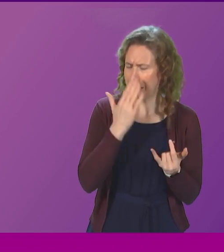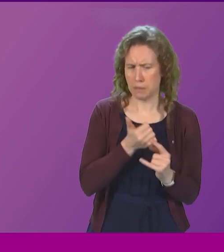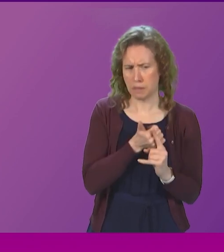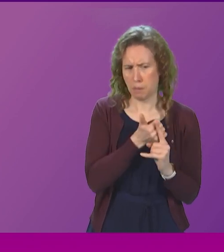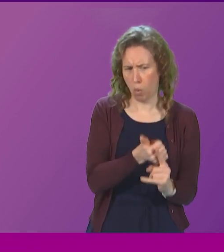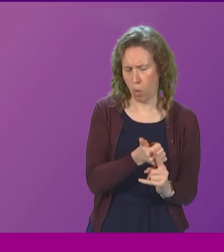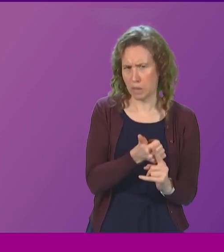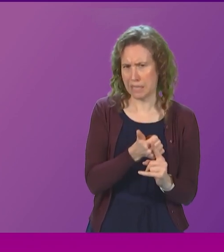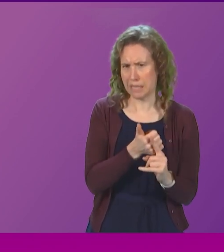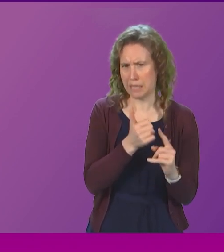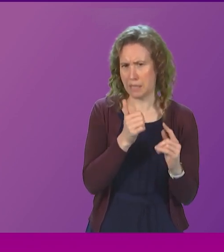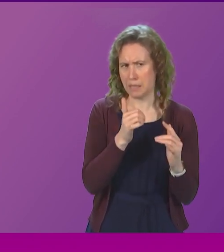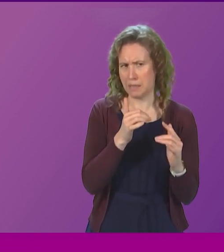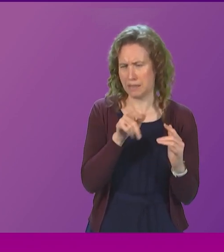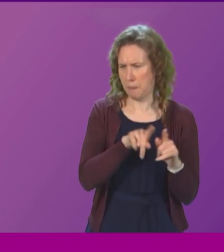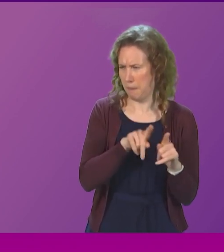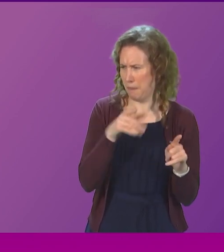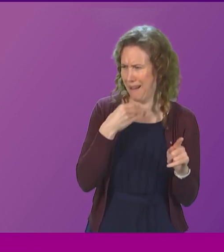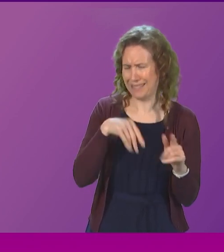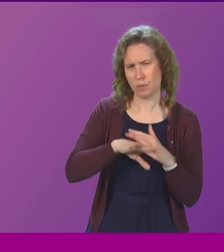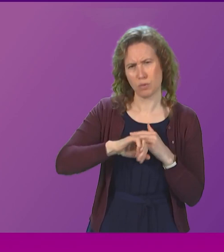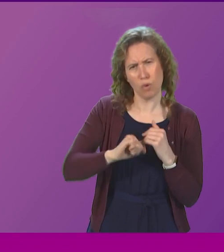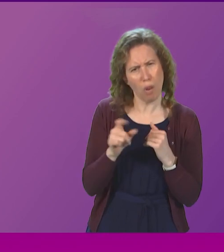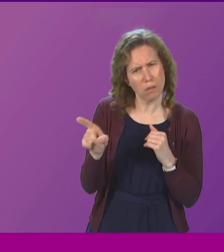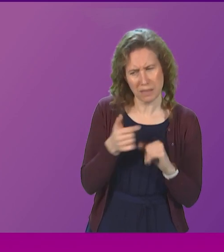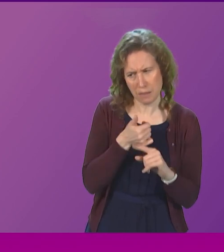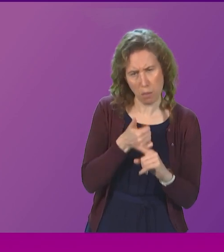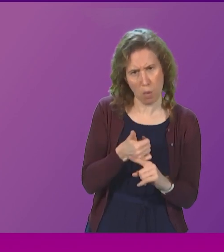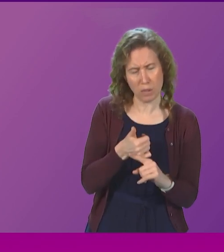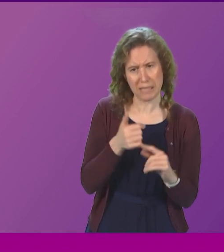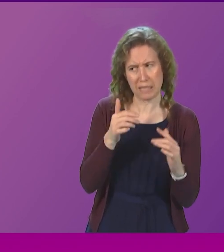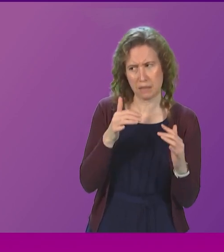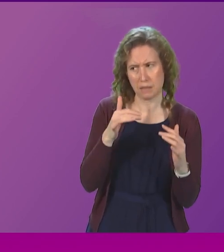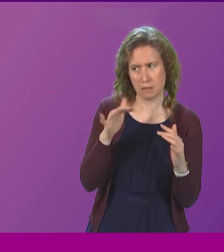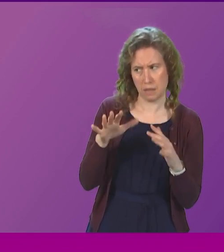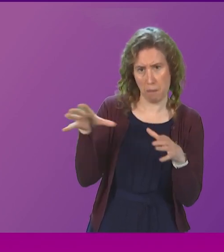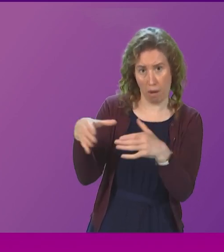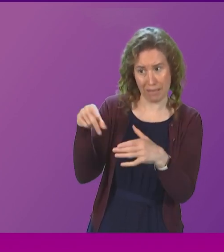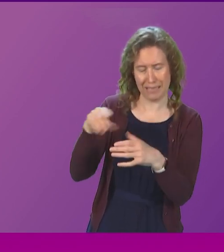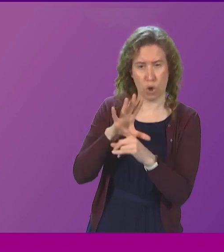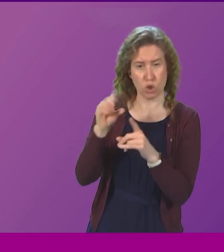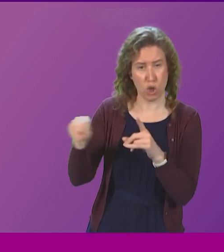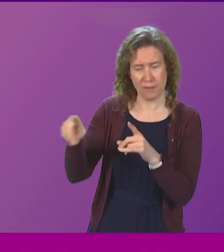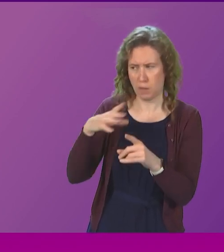Cabinet’s man in Scotland. He is taking the side of the party that is determined to undermine devolution.